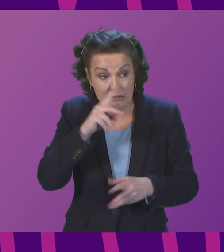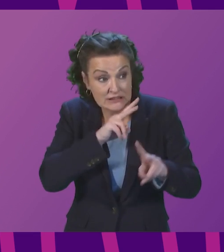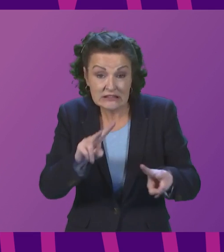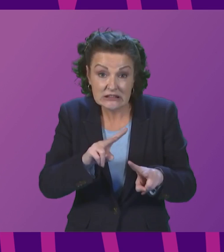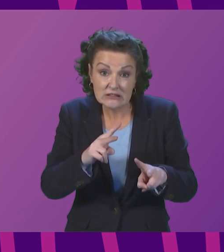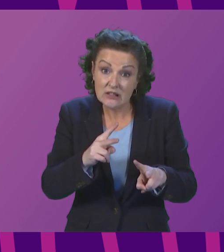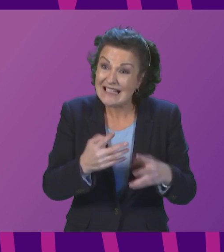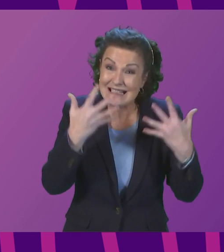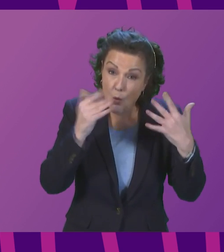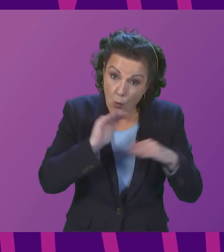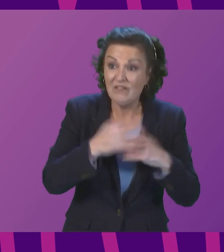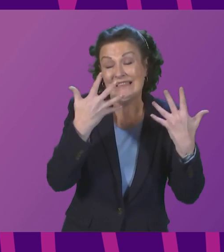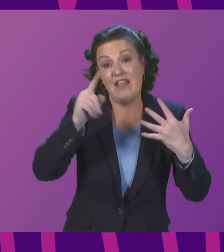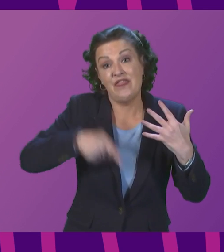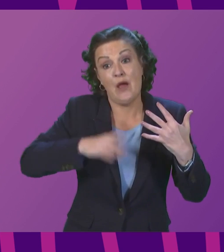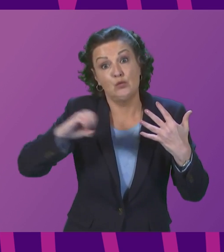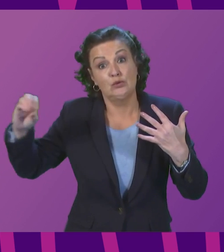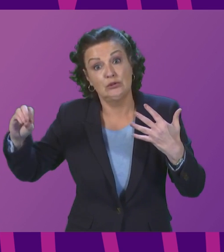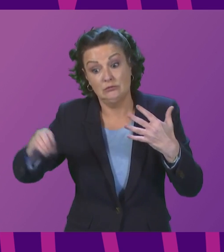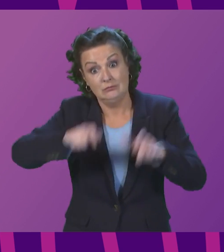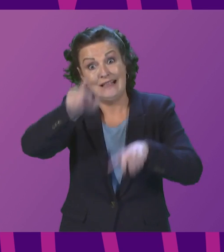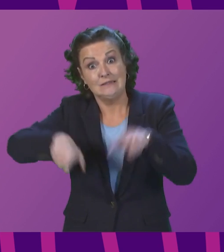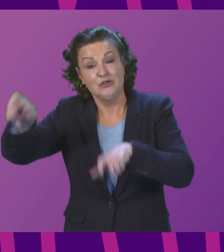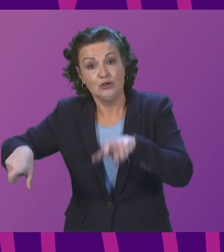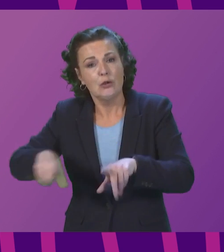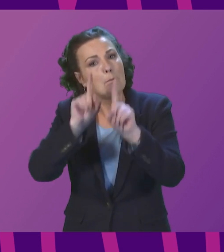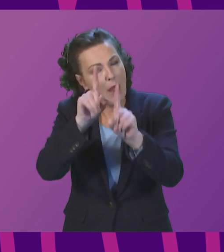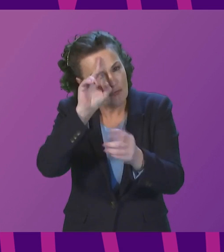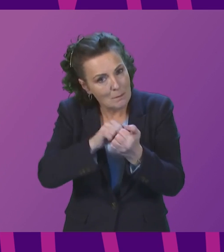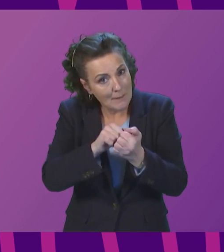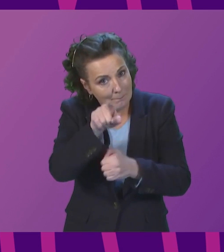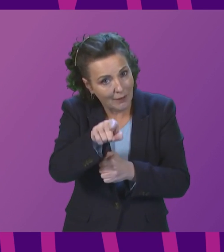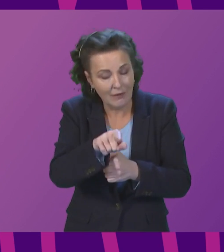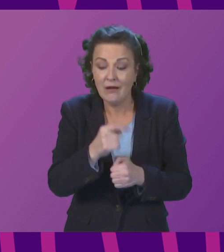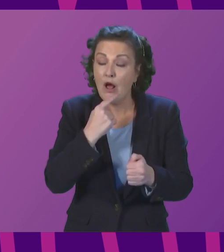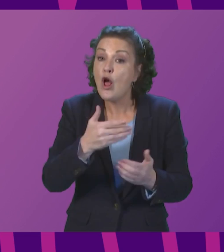Long waits are always unacceptable, but it is important to stress that long waits are not the norm.